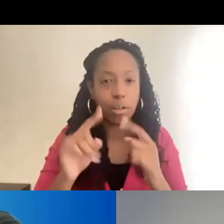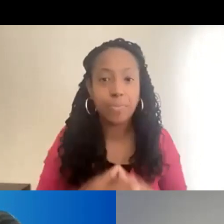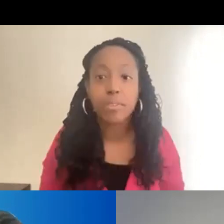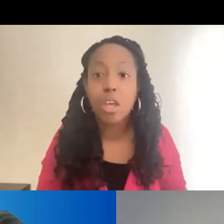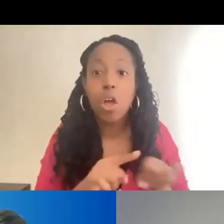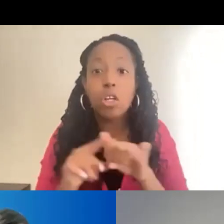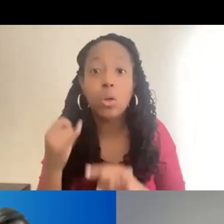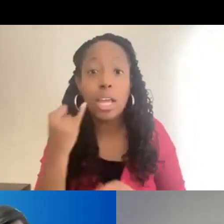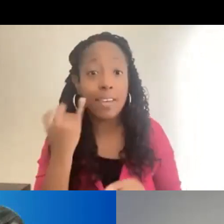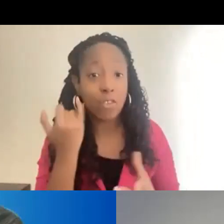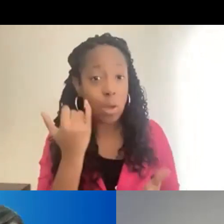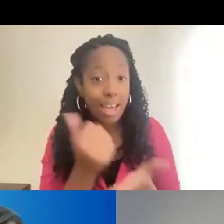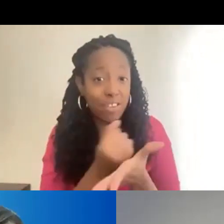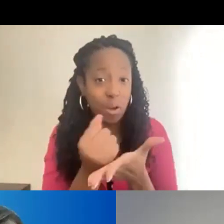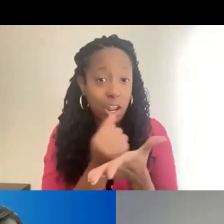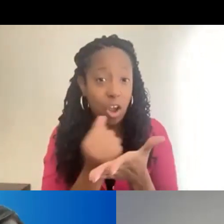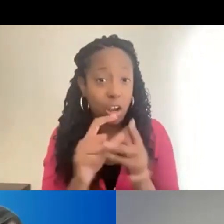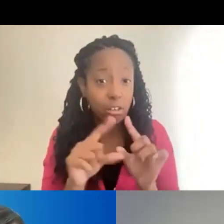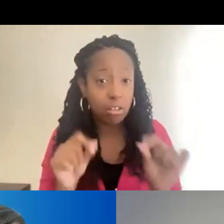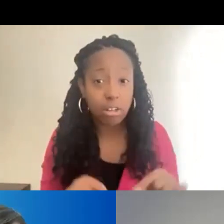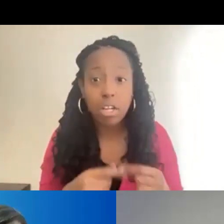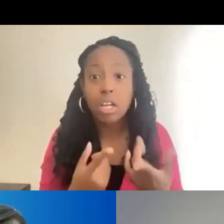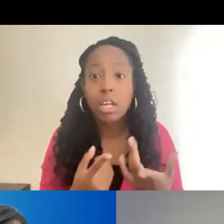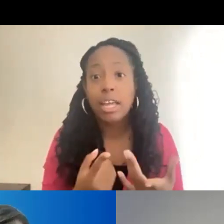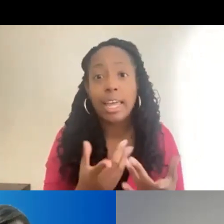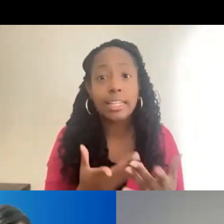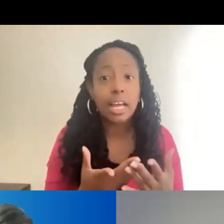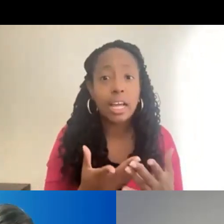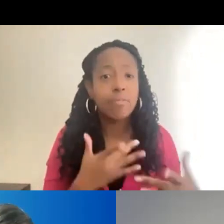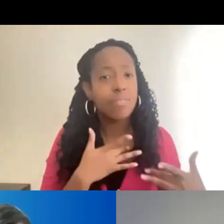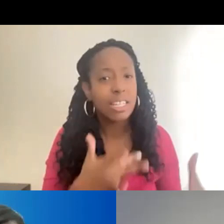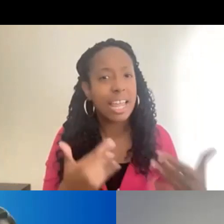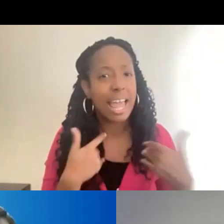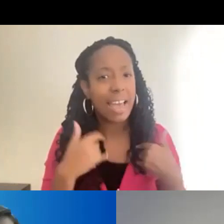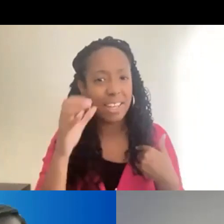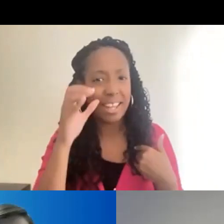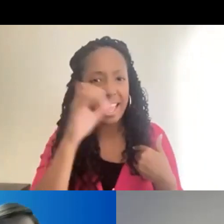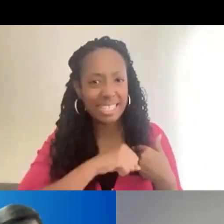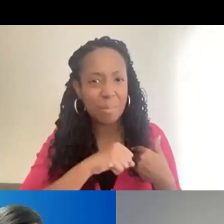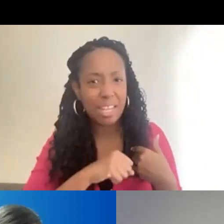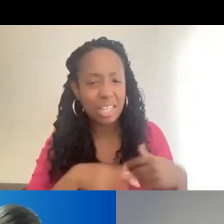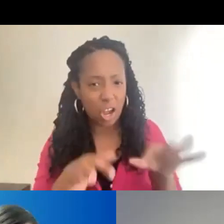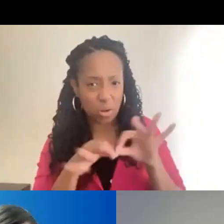card um it does use usually have an estimation on your statement monthly but if you don't you can